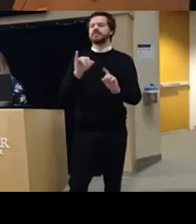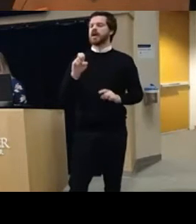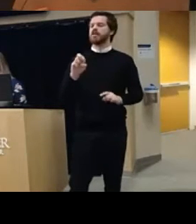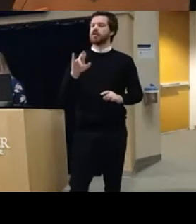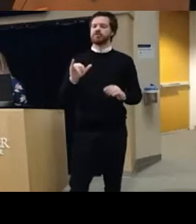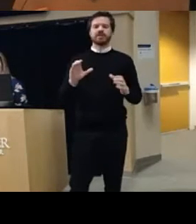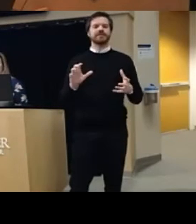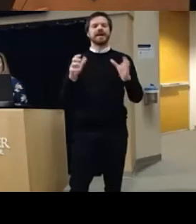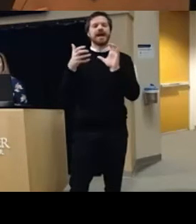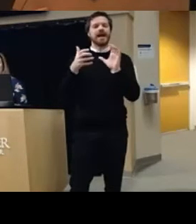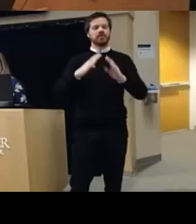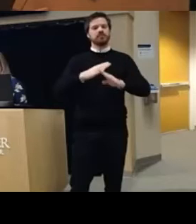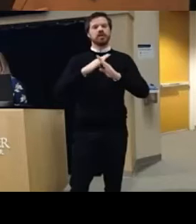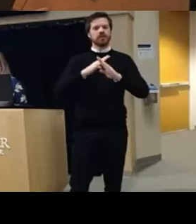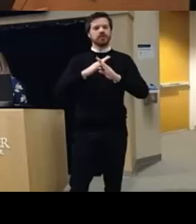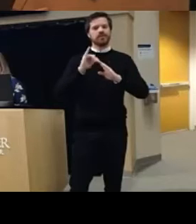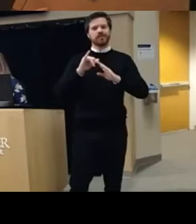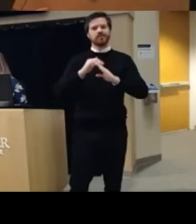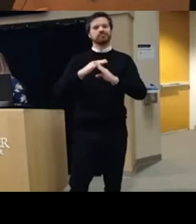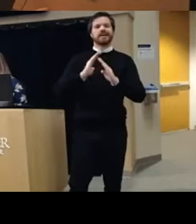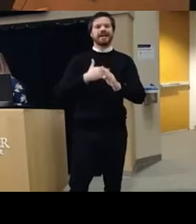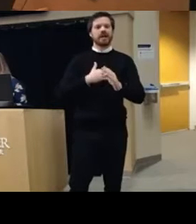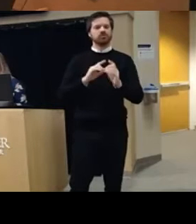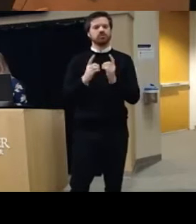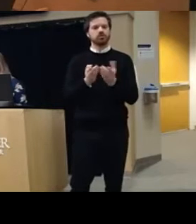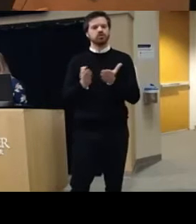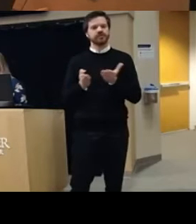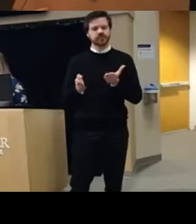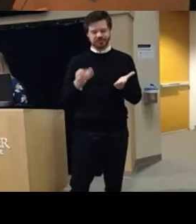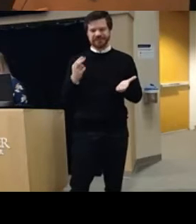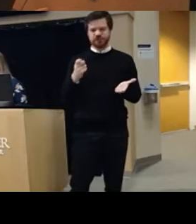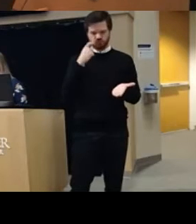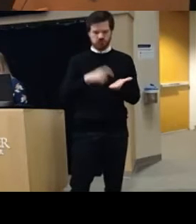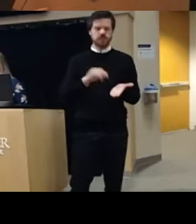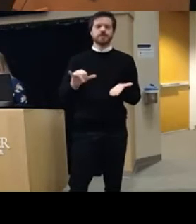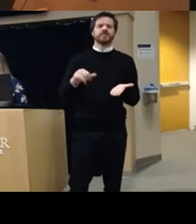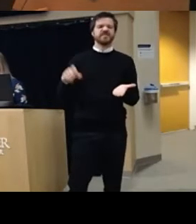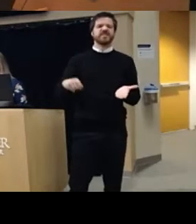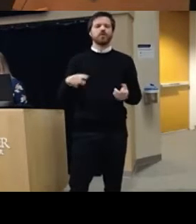um surrounding our Department Services um and he recognized the necessity to bridge the gap between